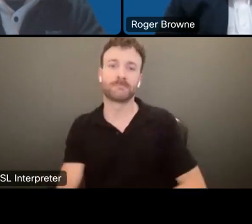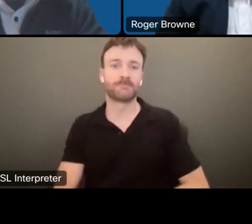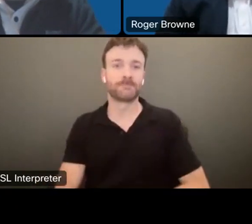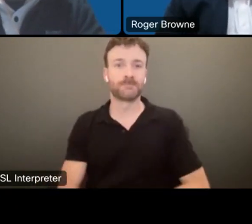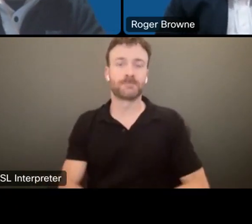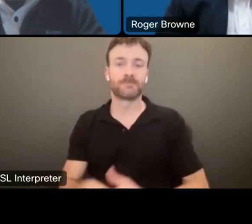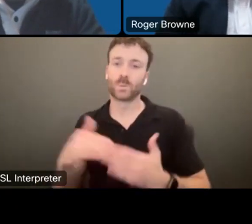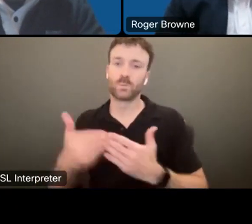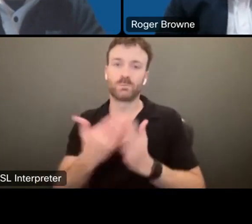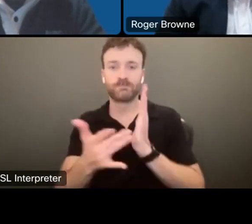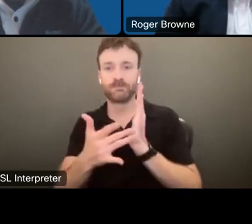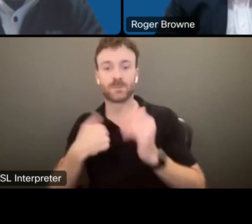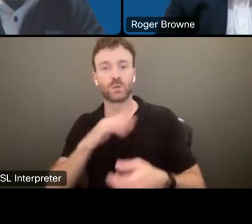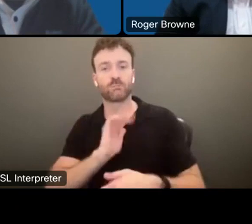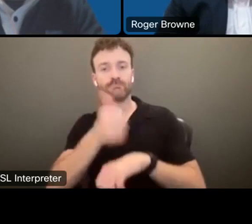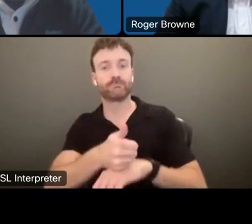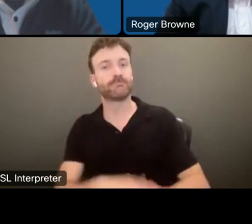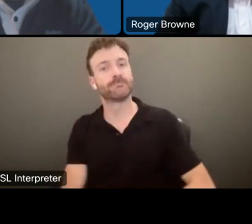through the new technology that we're implementing.